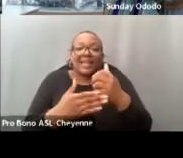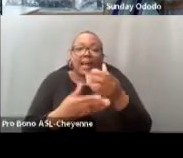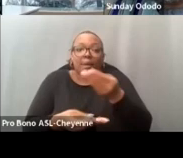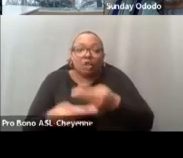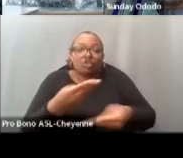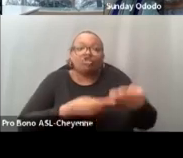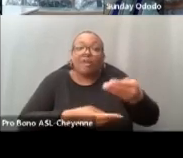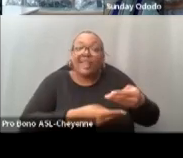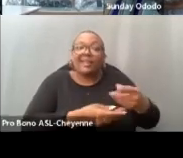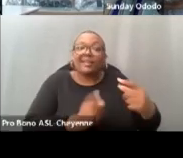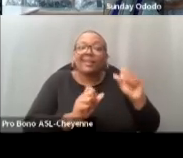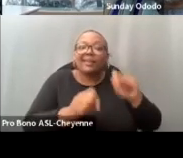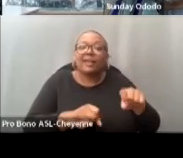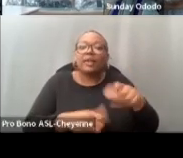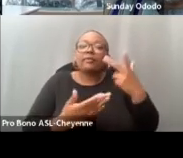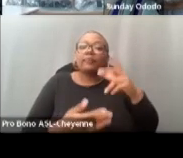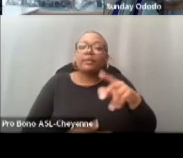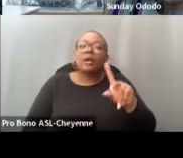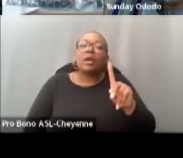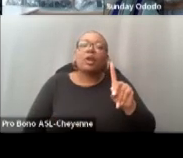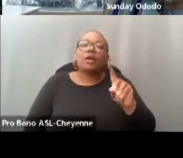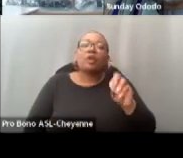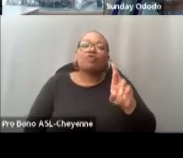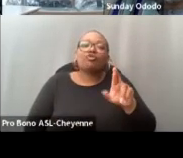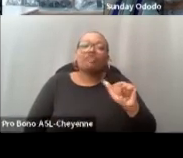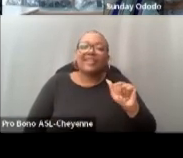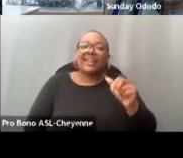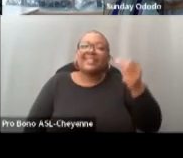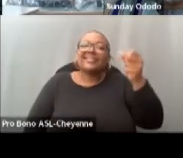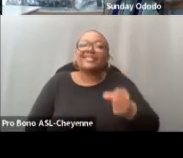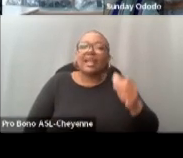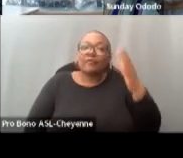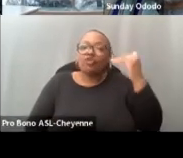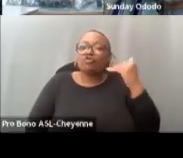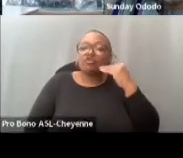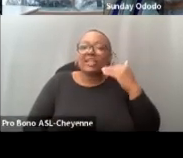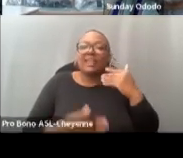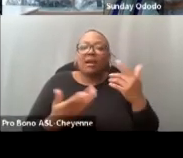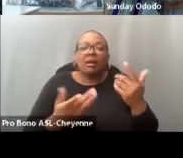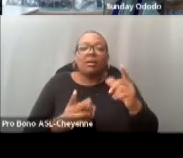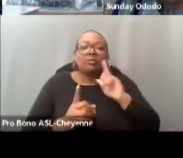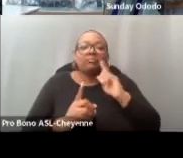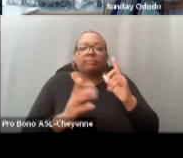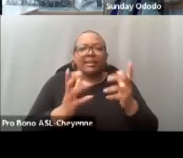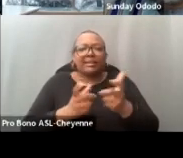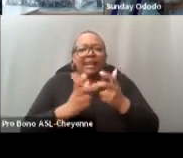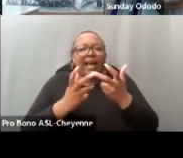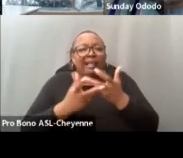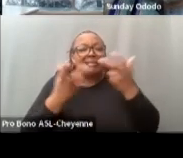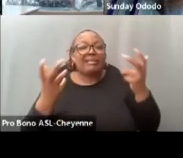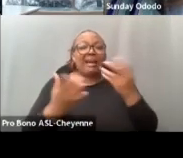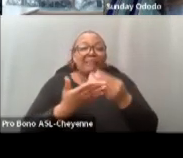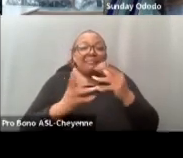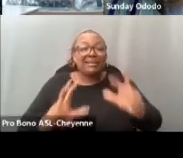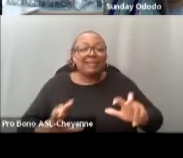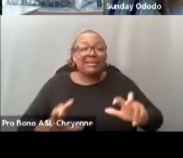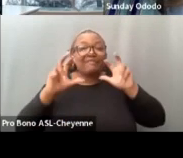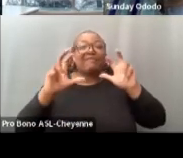You know, Korea is an example. South Korea has put a huge amount of money into their culture.